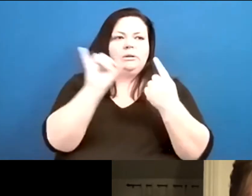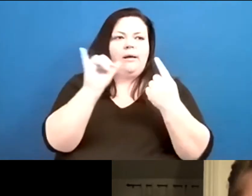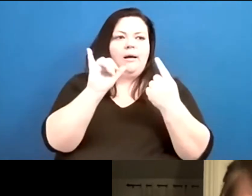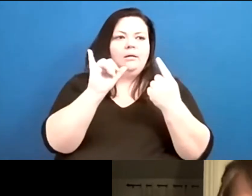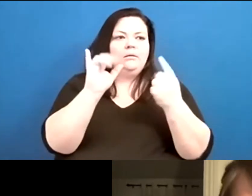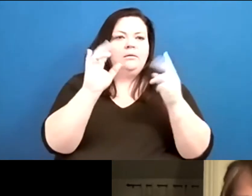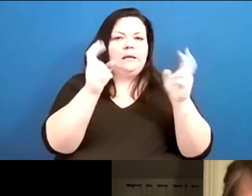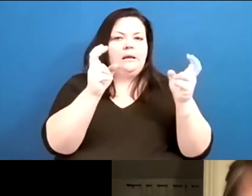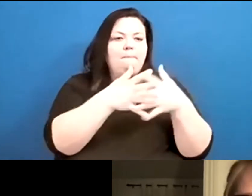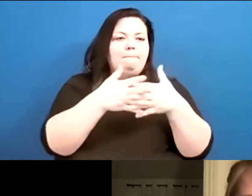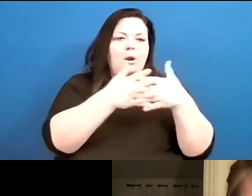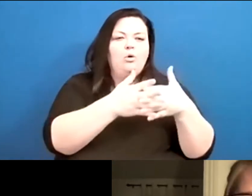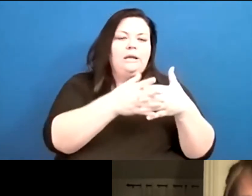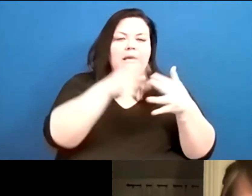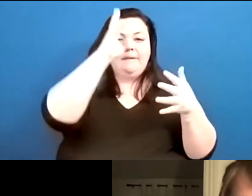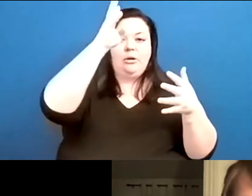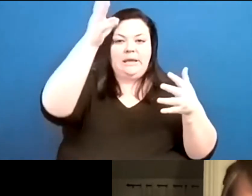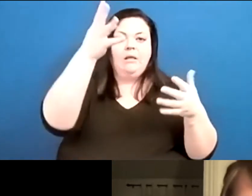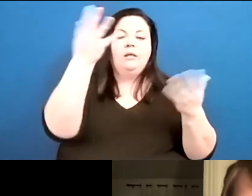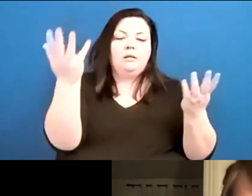tale kind of, because of its, uh, origins here